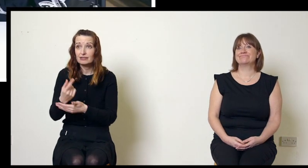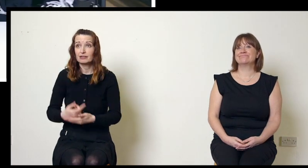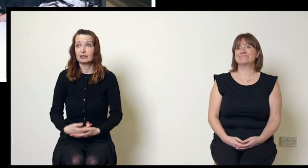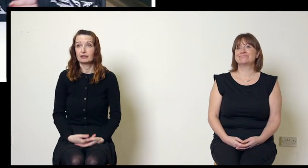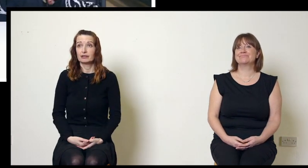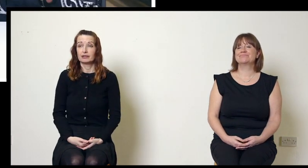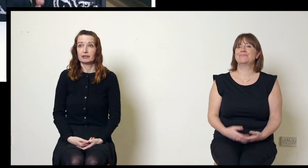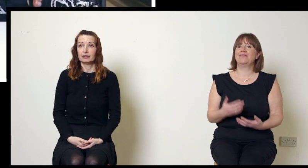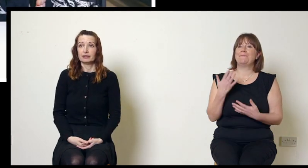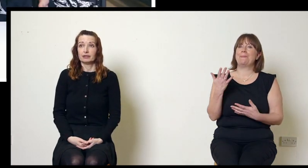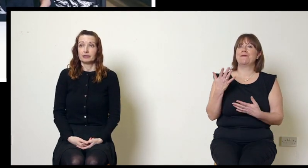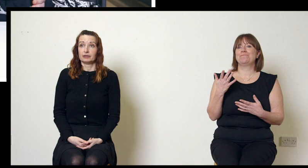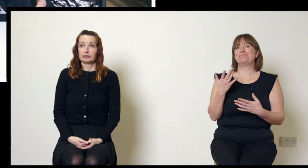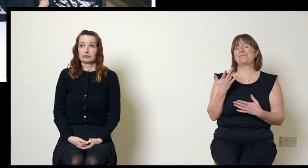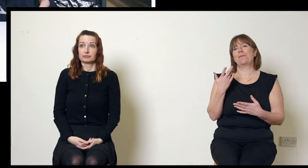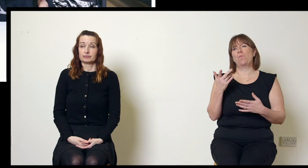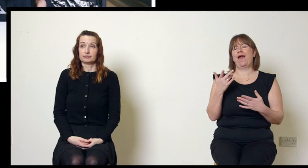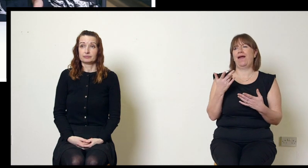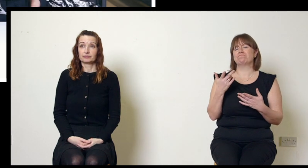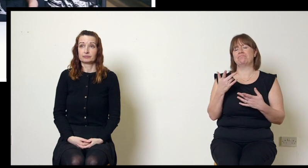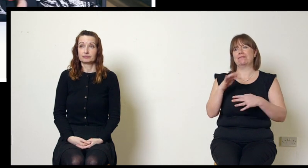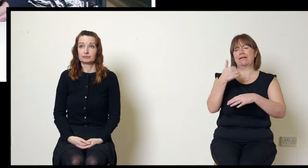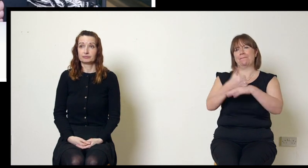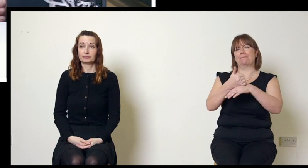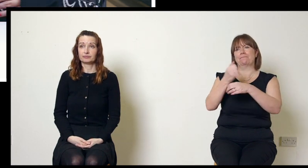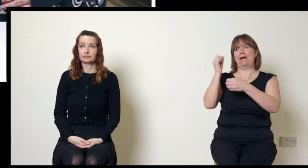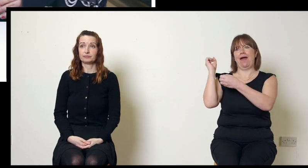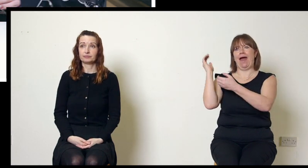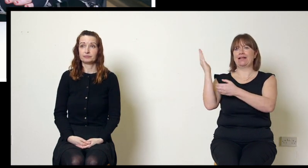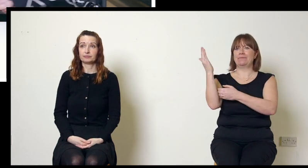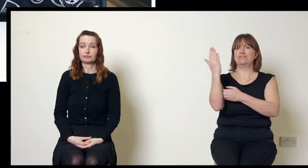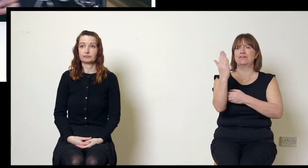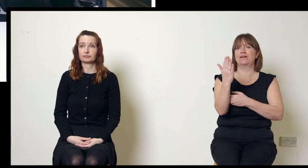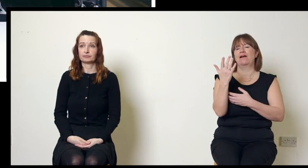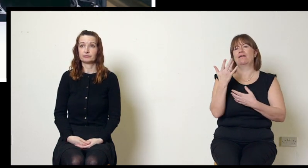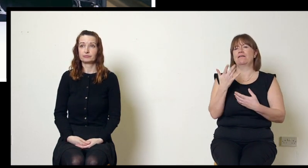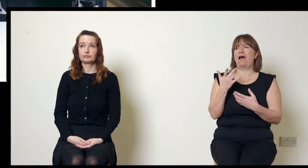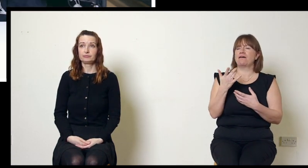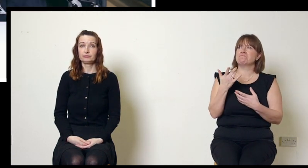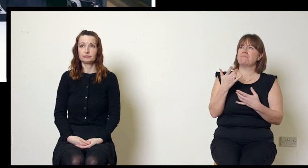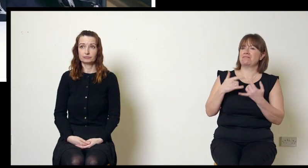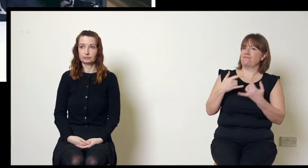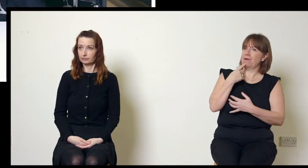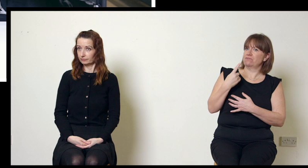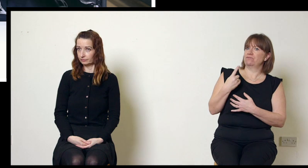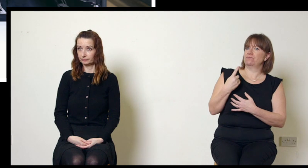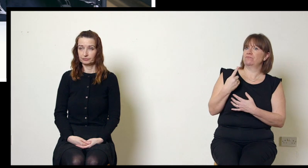So the way we got to that exhibition… yeah, the partners Sarah mentioned that were part of shaping Reasonable Adjustments.